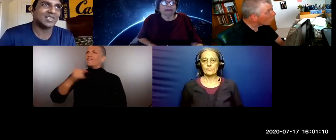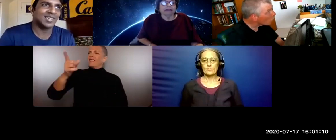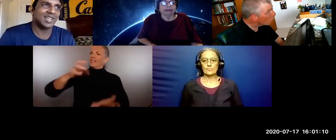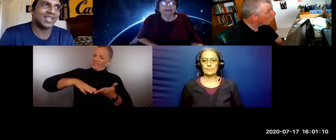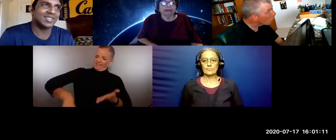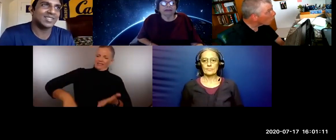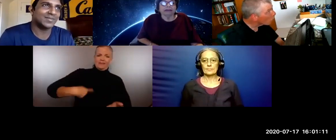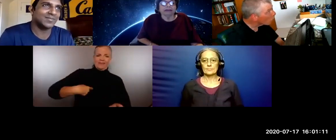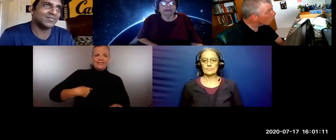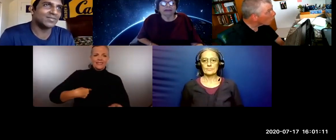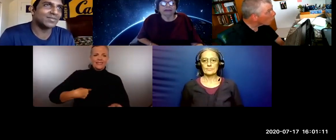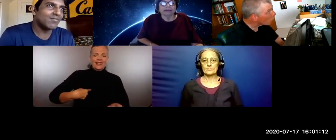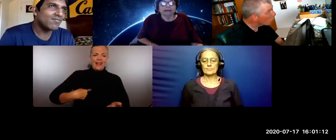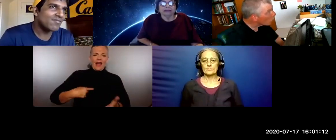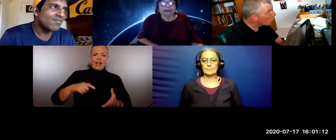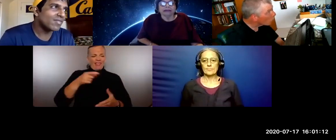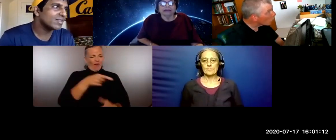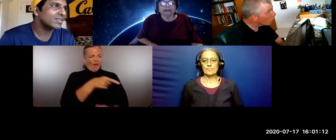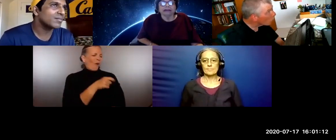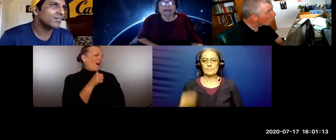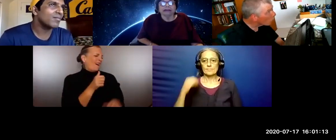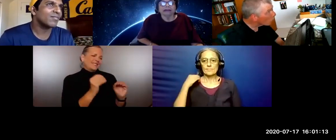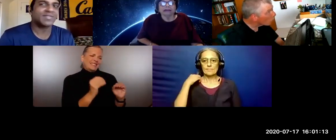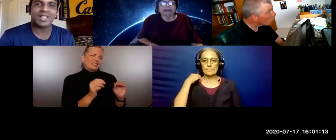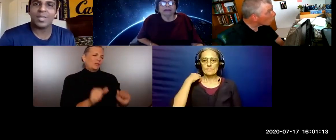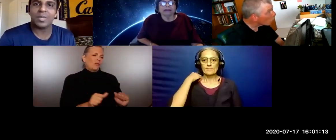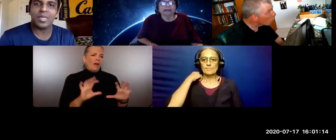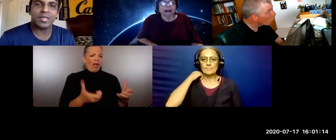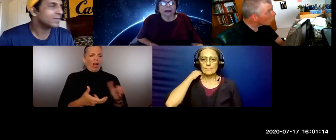as unteachable and extraneous to society."